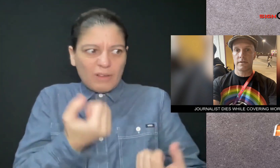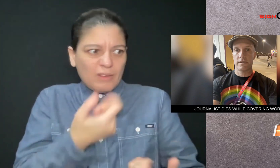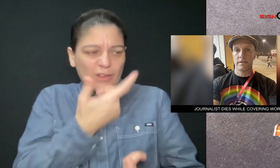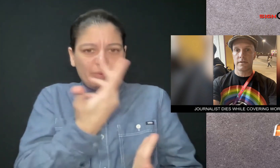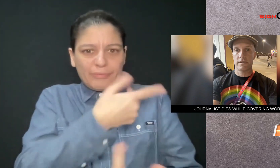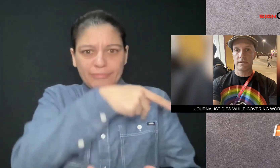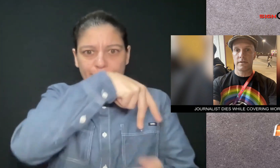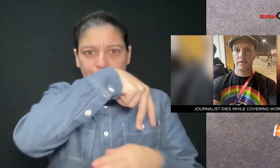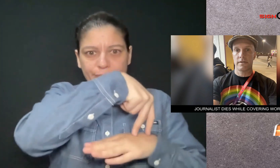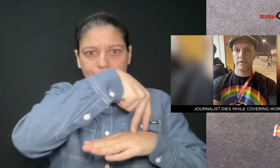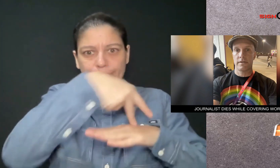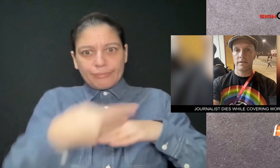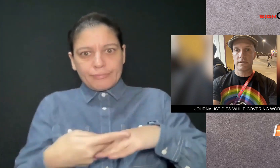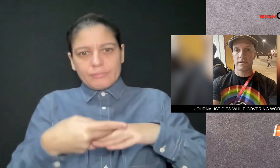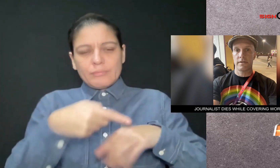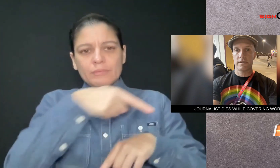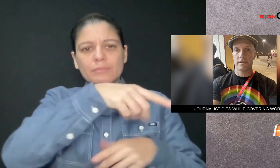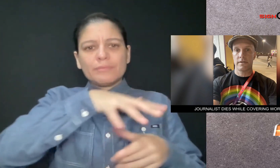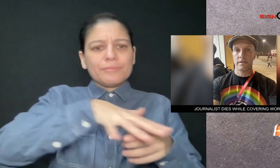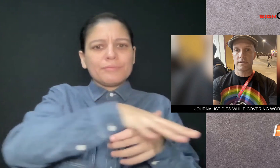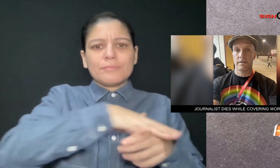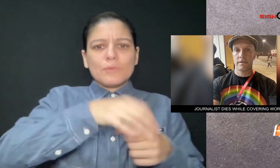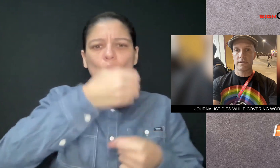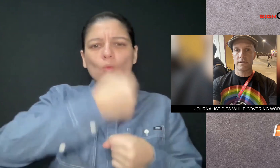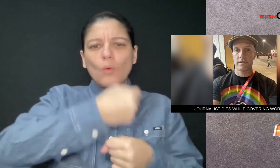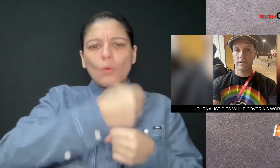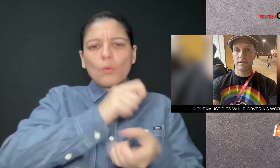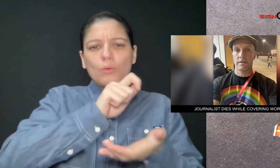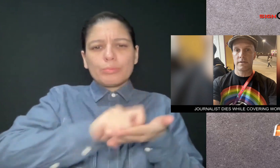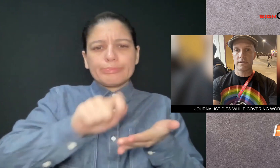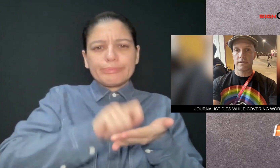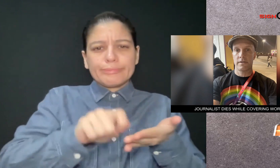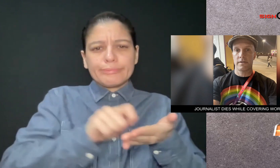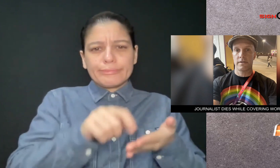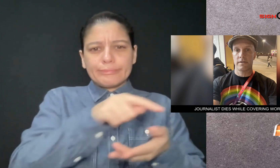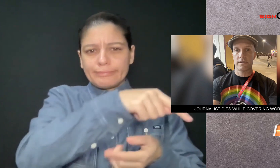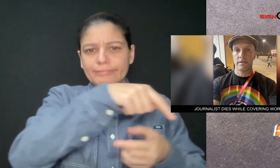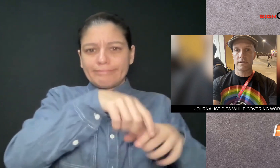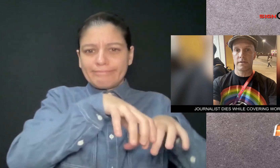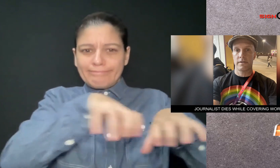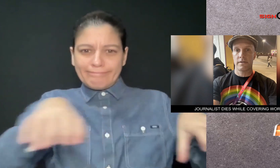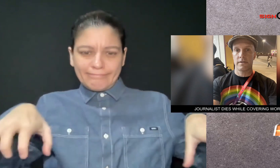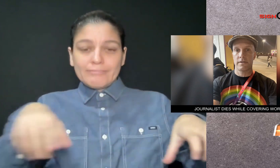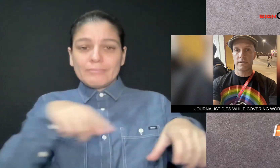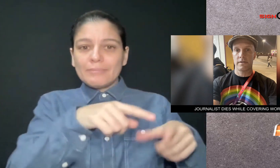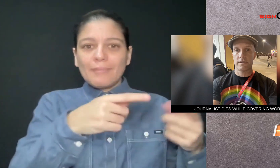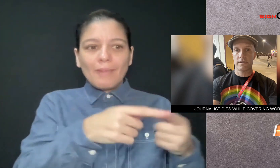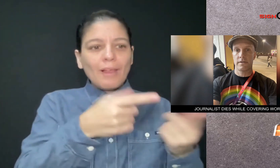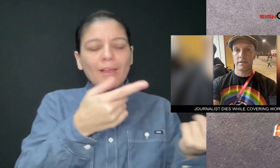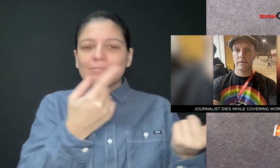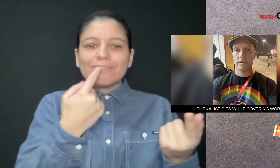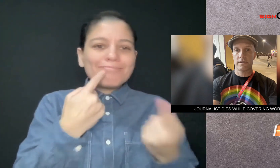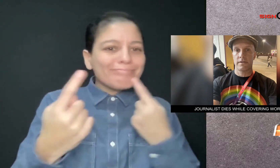a witness said he collapsed in the press area while reporting on the match between Argentina